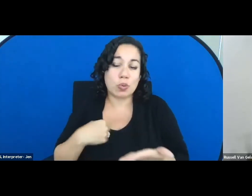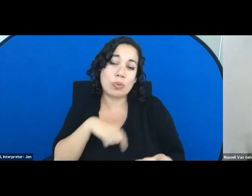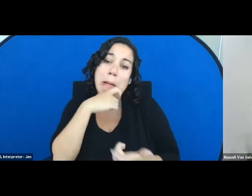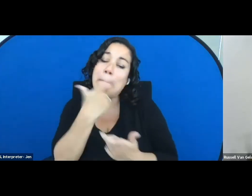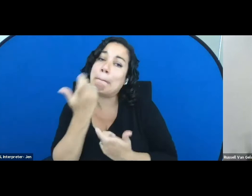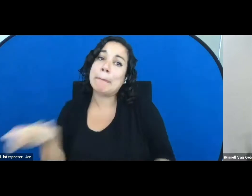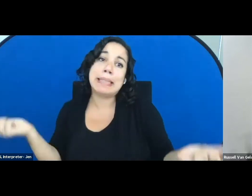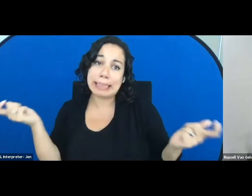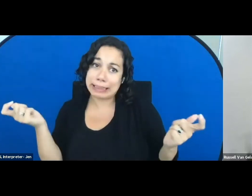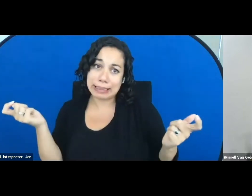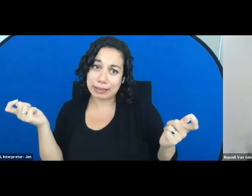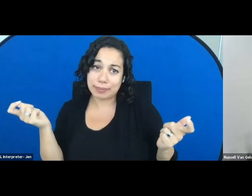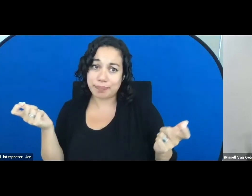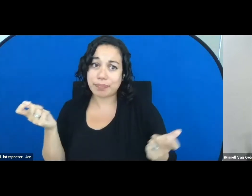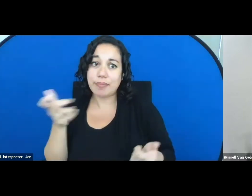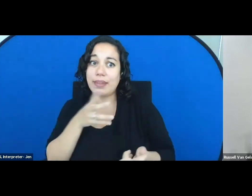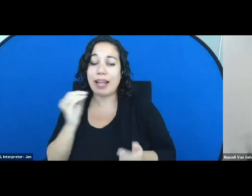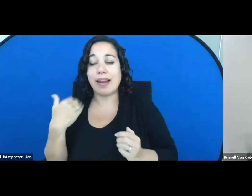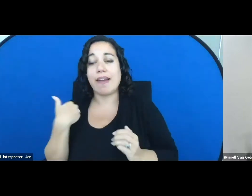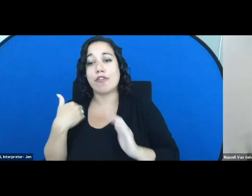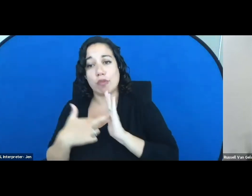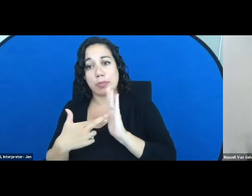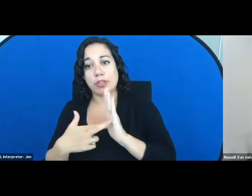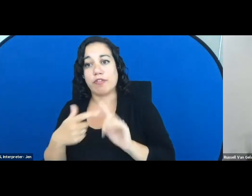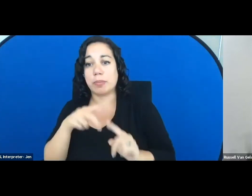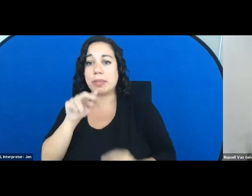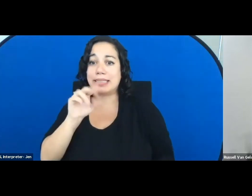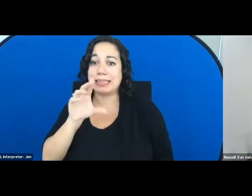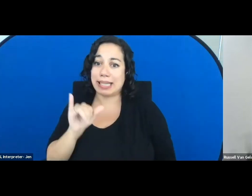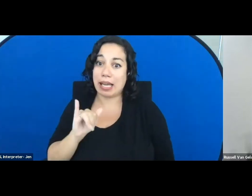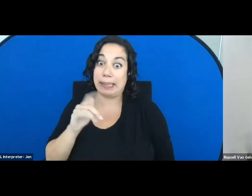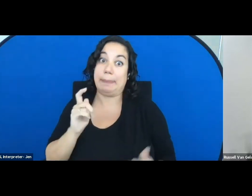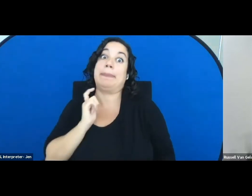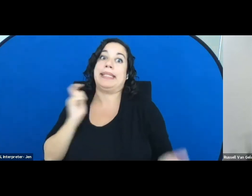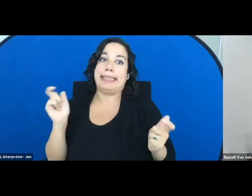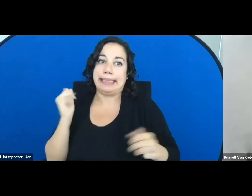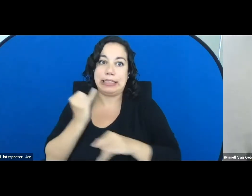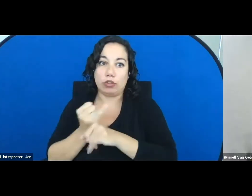And there’s representatives from NCI and some of the other very large institutes. There